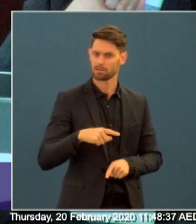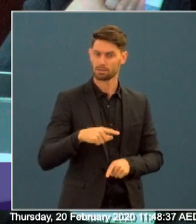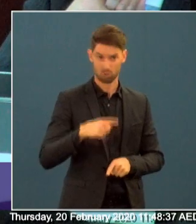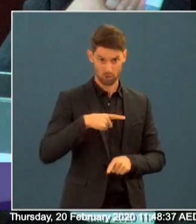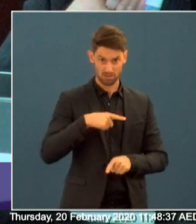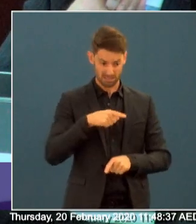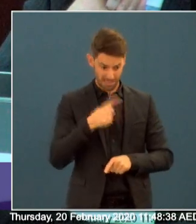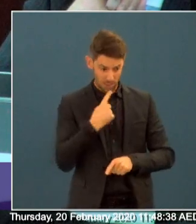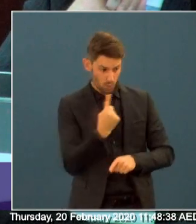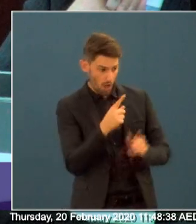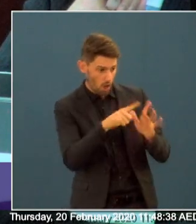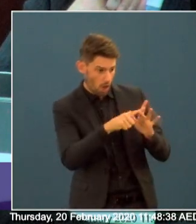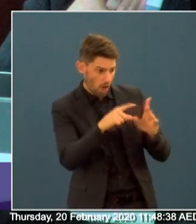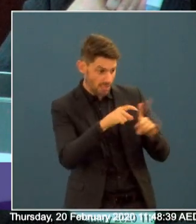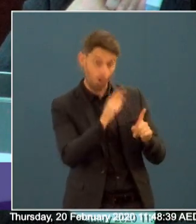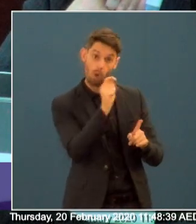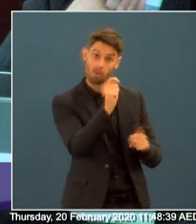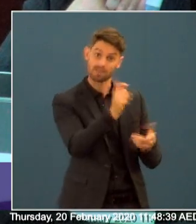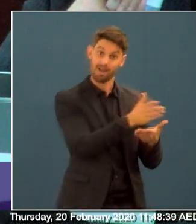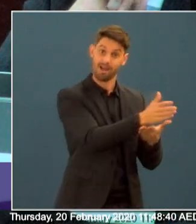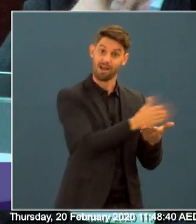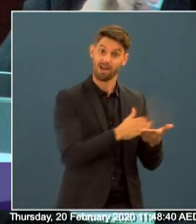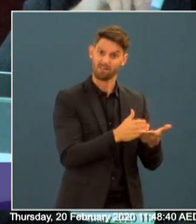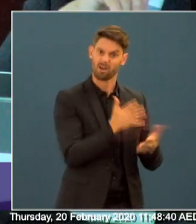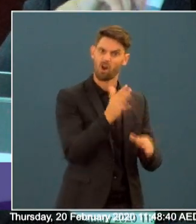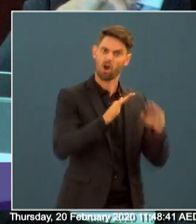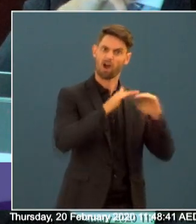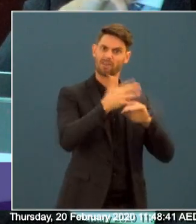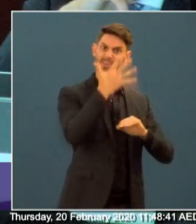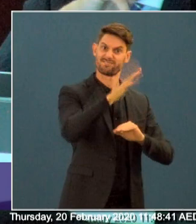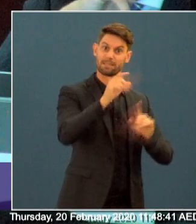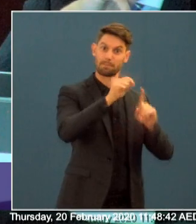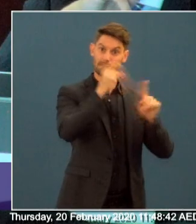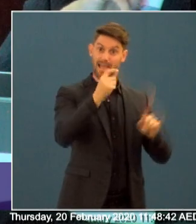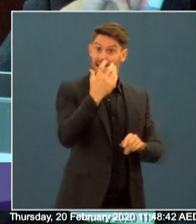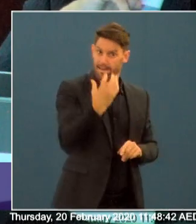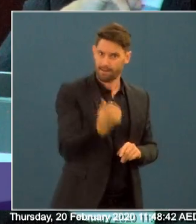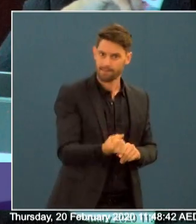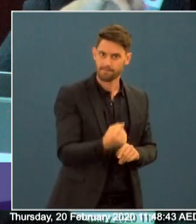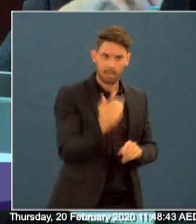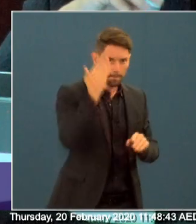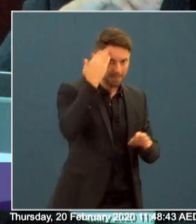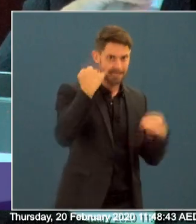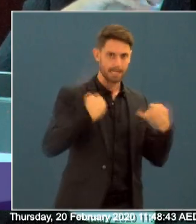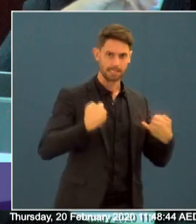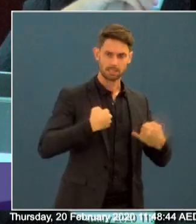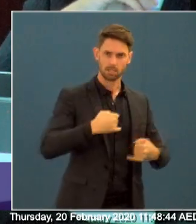people with intellectual disability have a psychiatric or mental illness. So this is something that you referred to in paragraph 40.